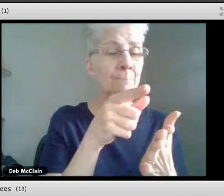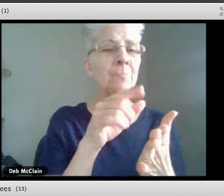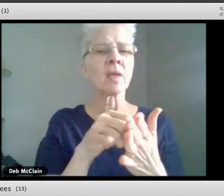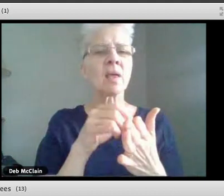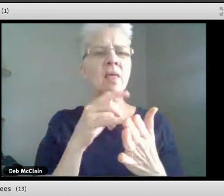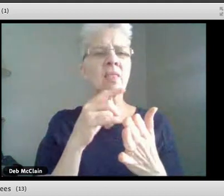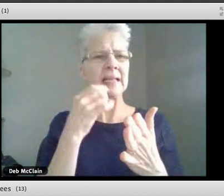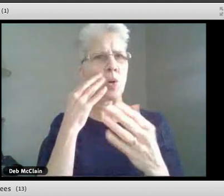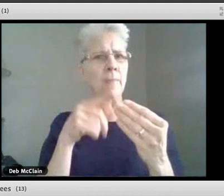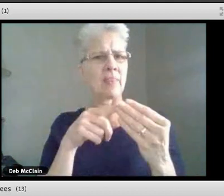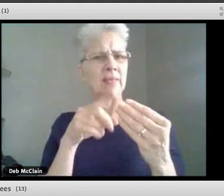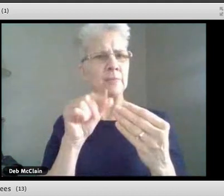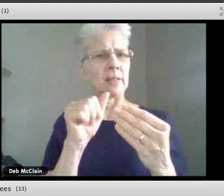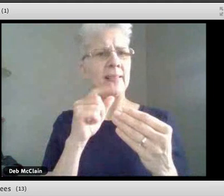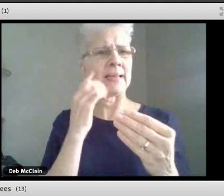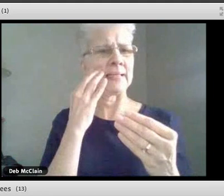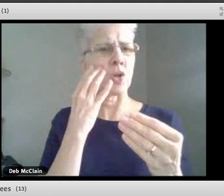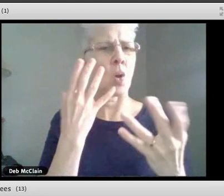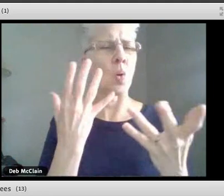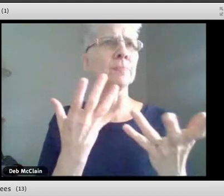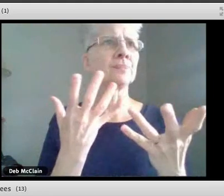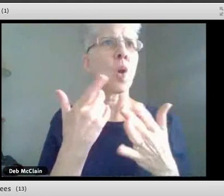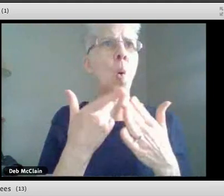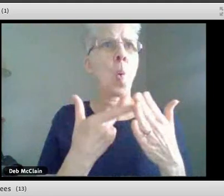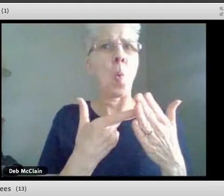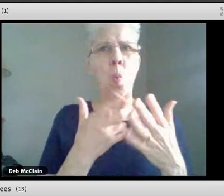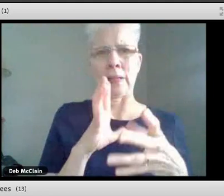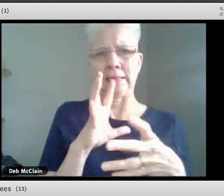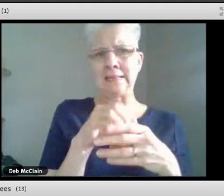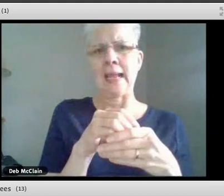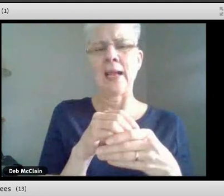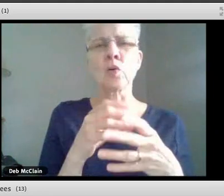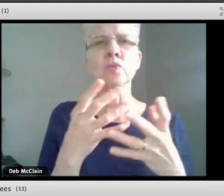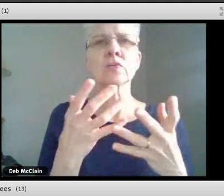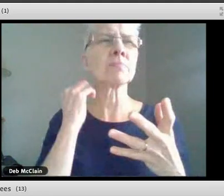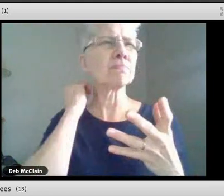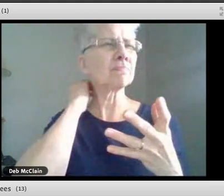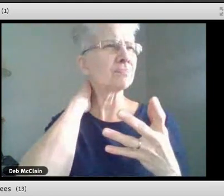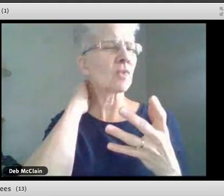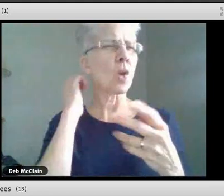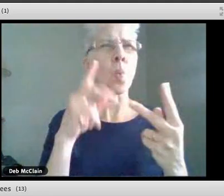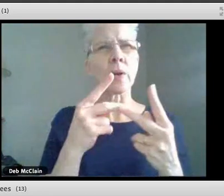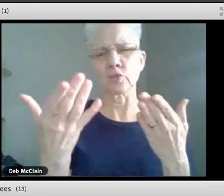They need to know what it entails. They need to know what kind of services are out there,